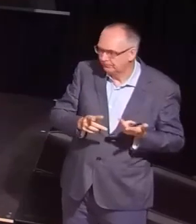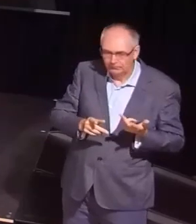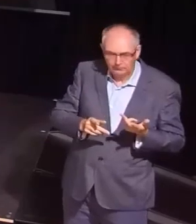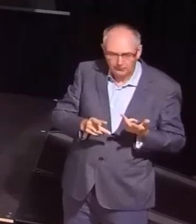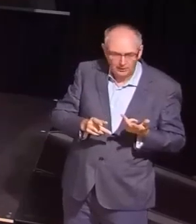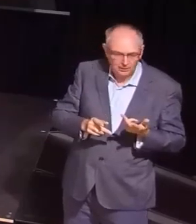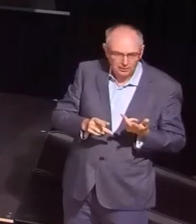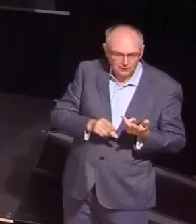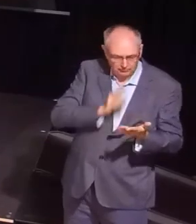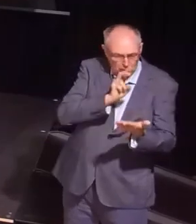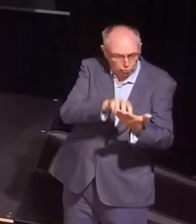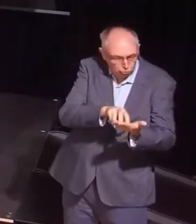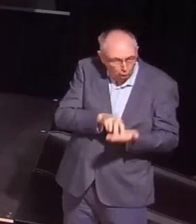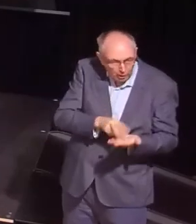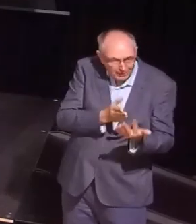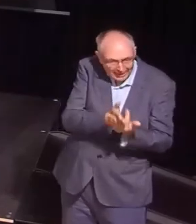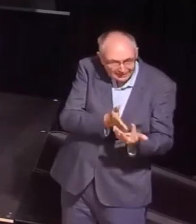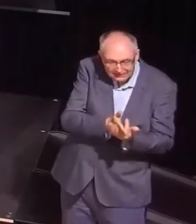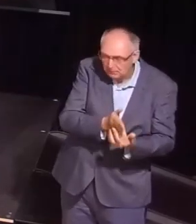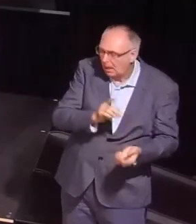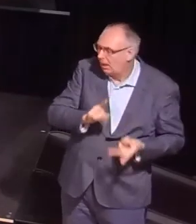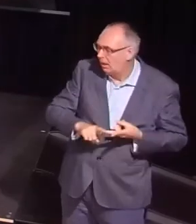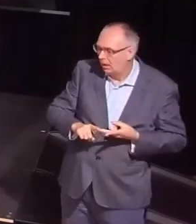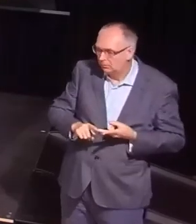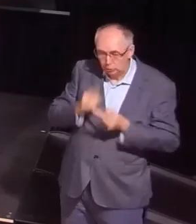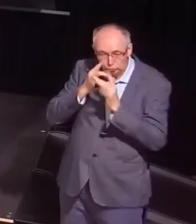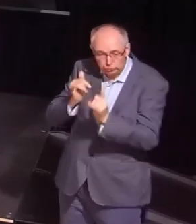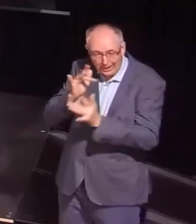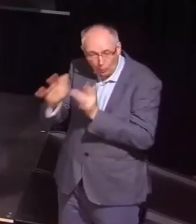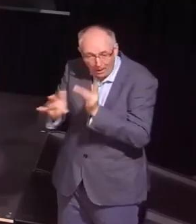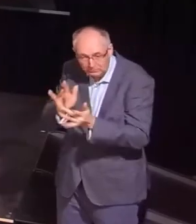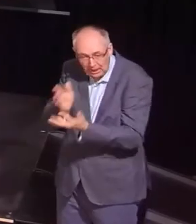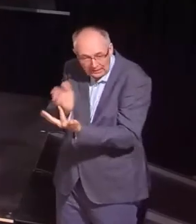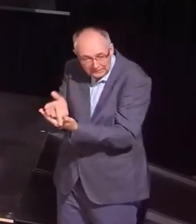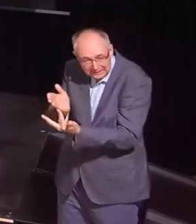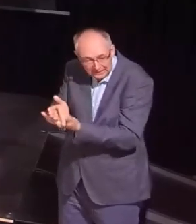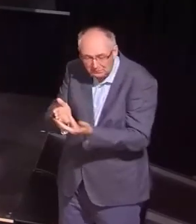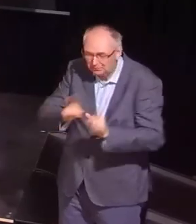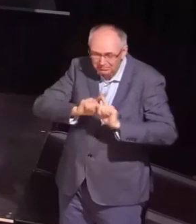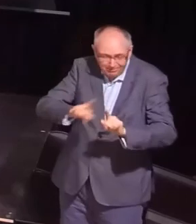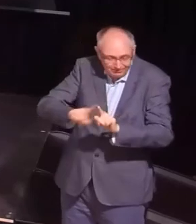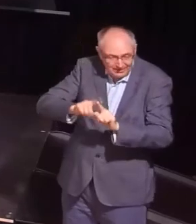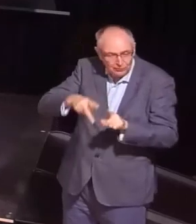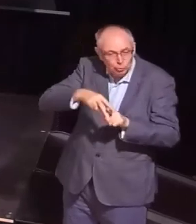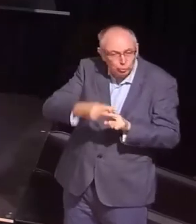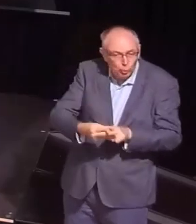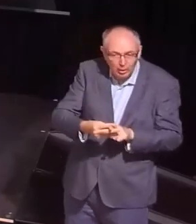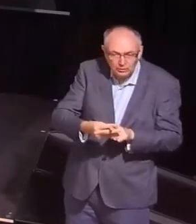tools for checking websites for accessibility. Whatever tools you use, put them in a single space,